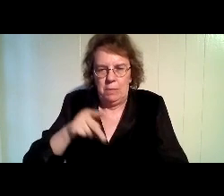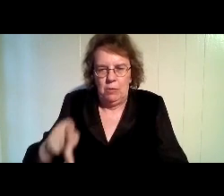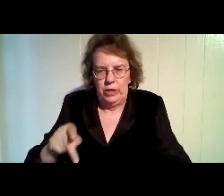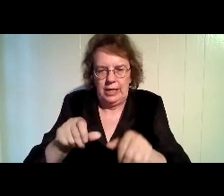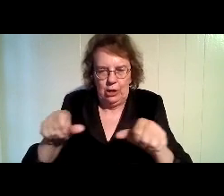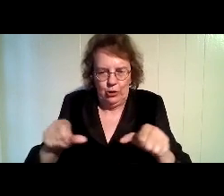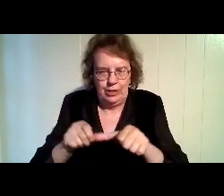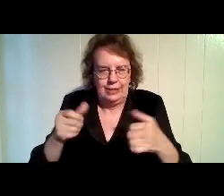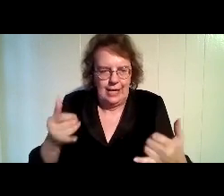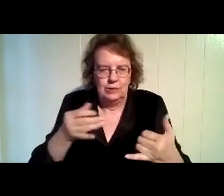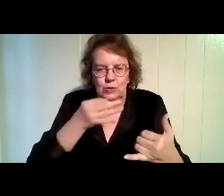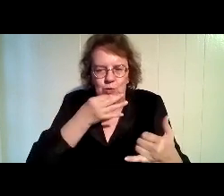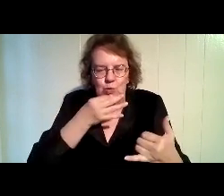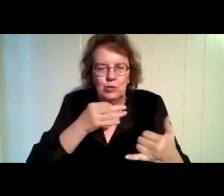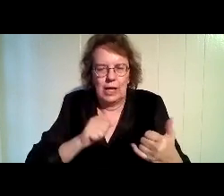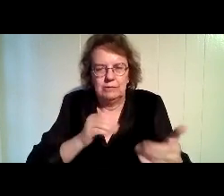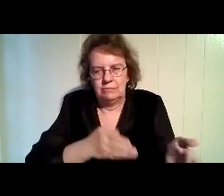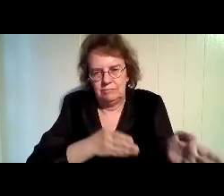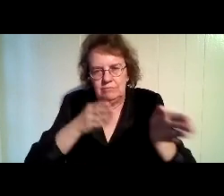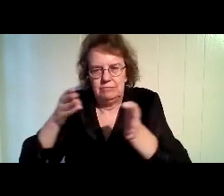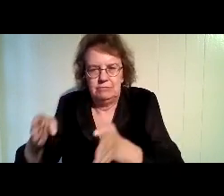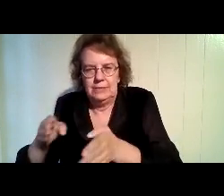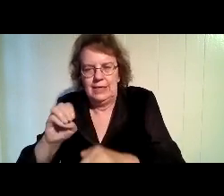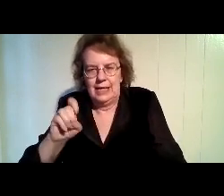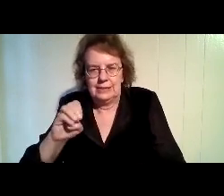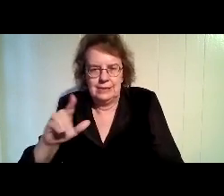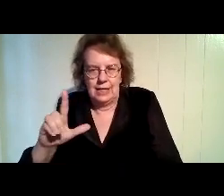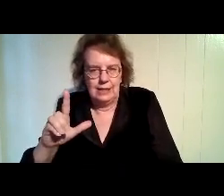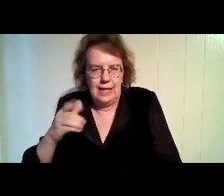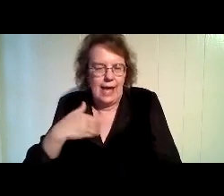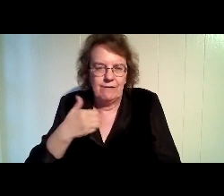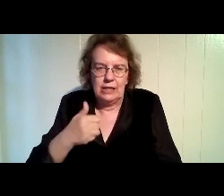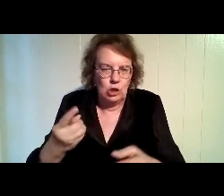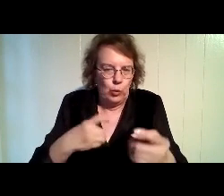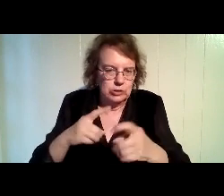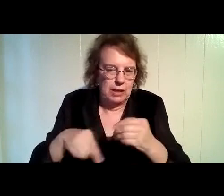And we can move into Excel. Did we have any questions about specifically using PowerPoint?